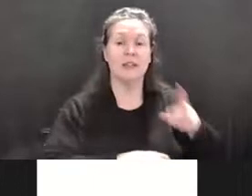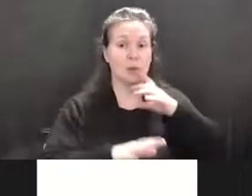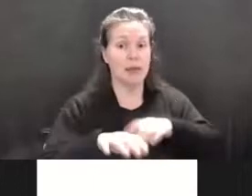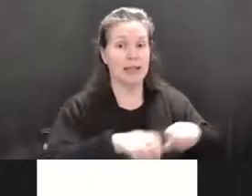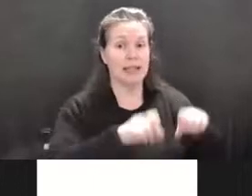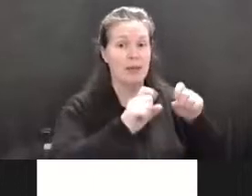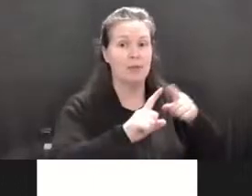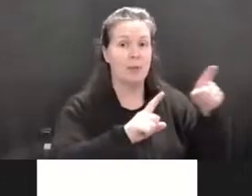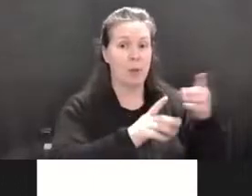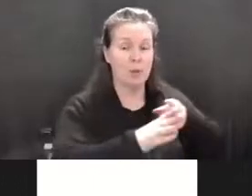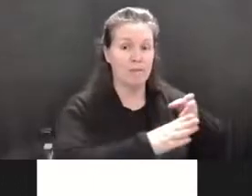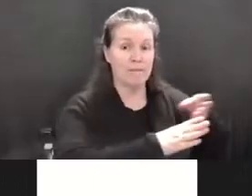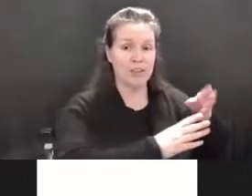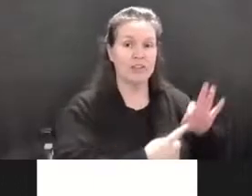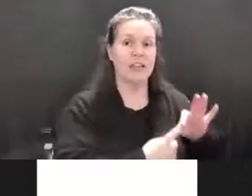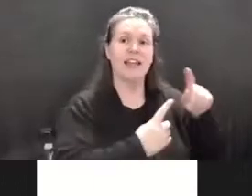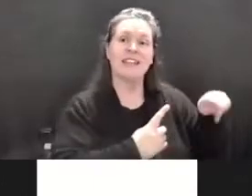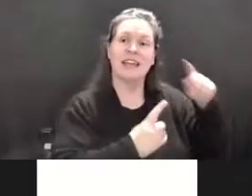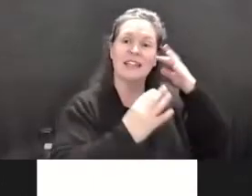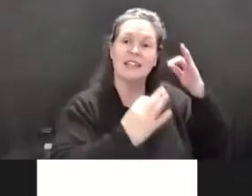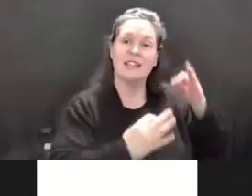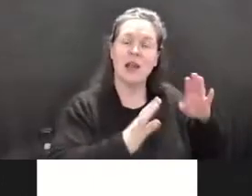unless they choose to open up their roles